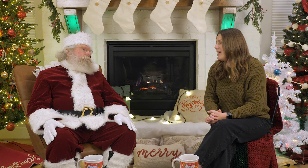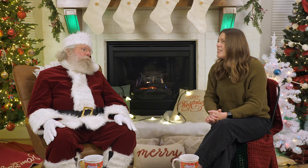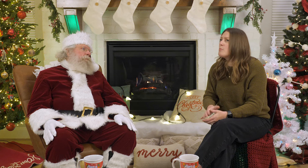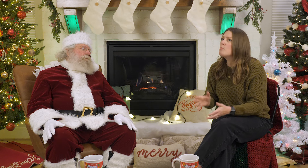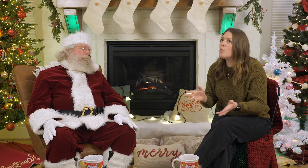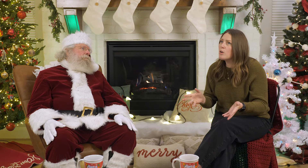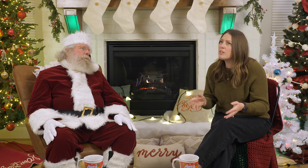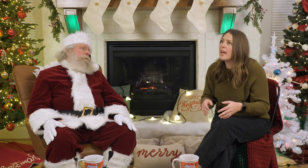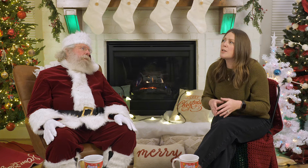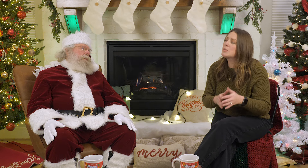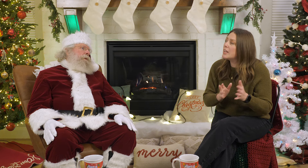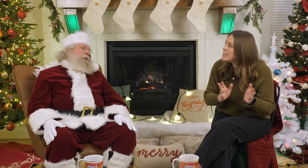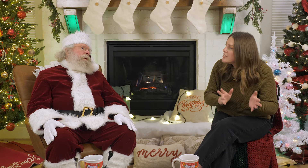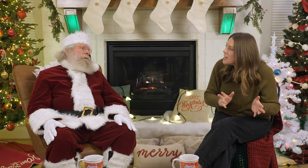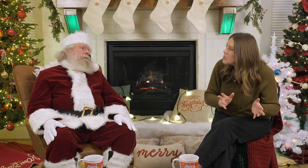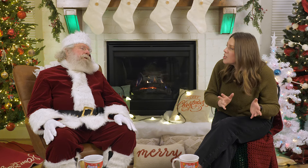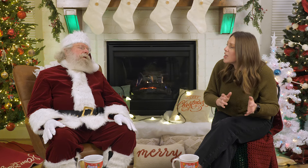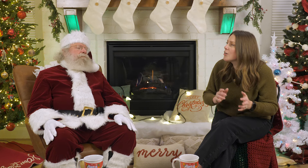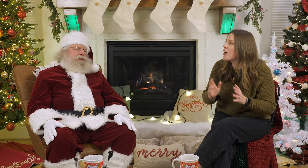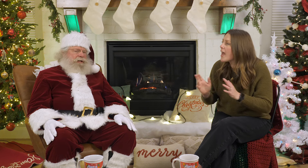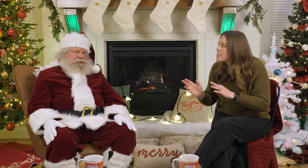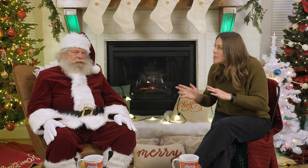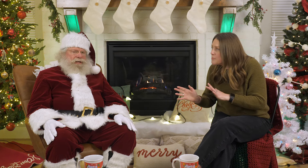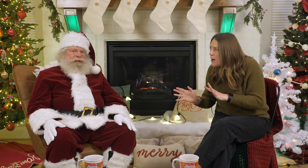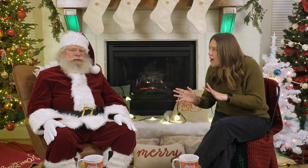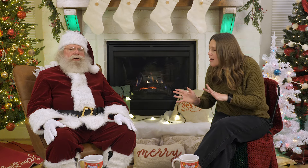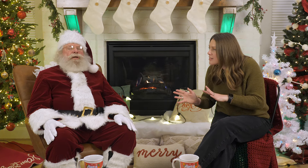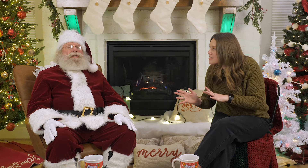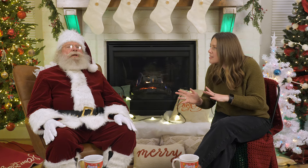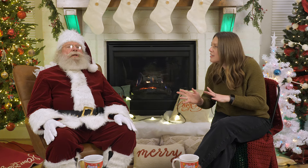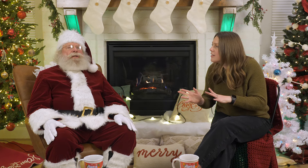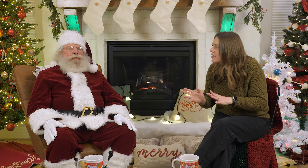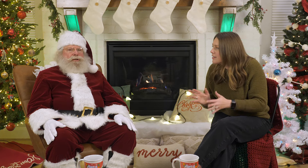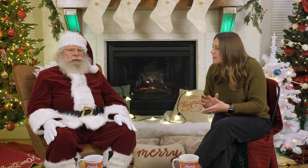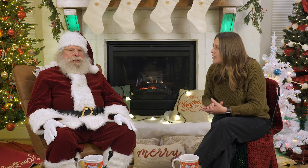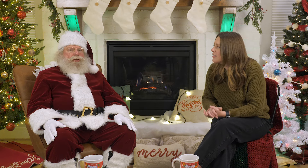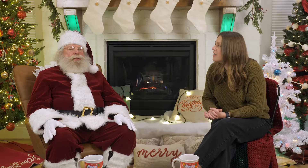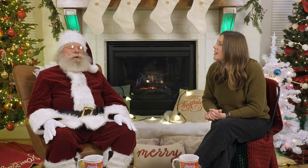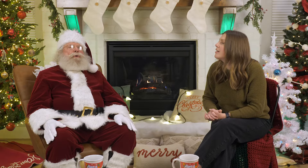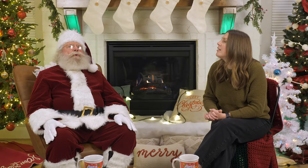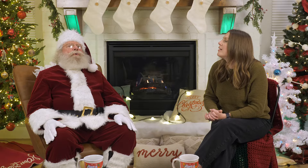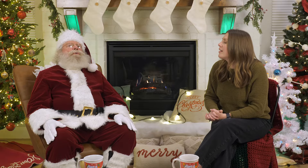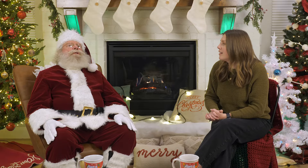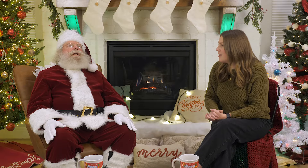Is it more like PlayStation or Xbox Playstation. Nintendos.